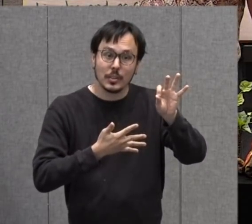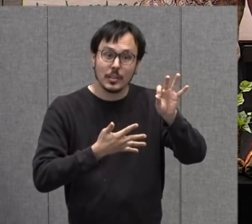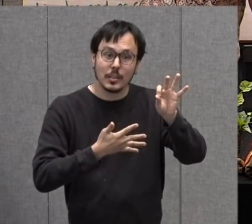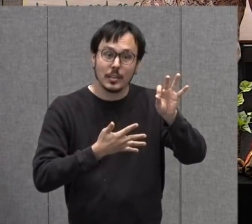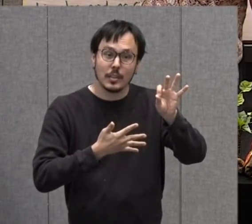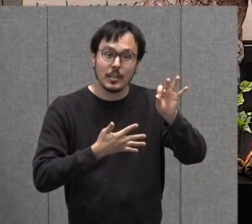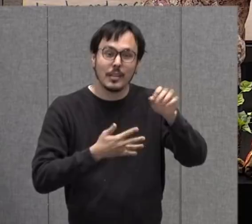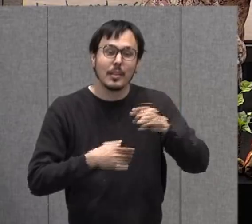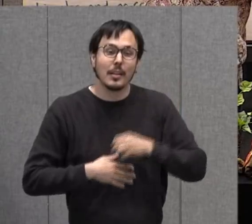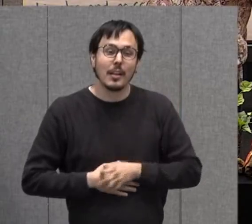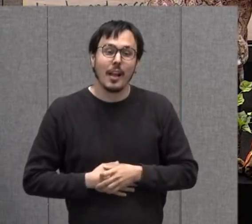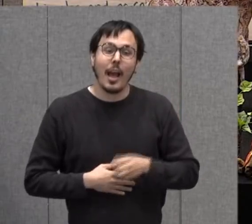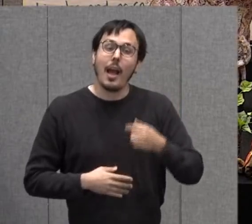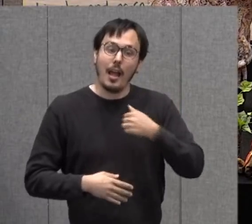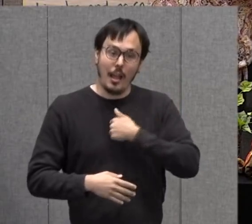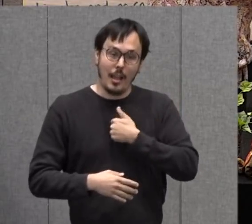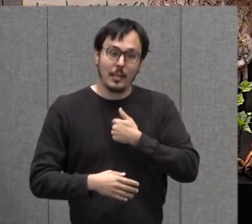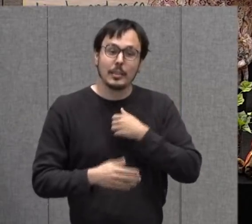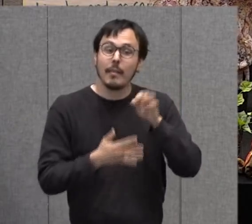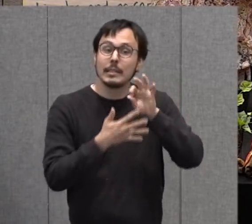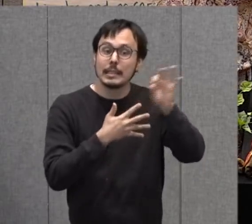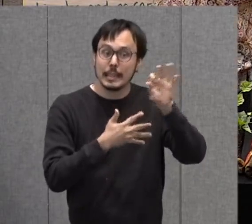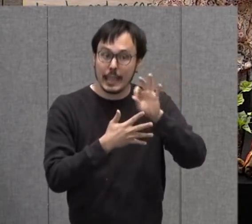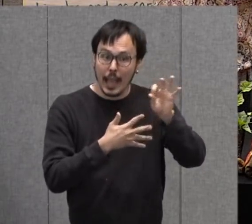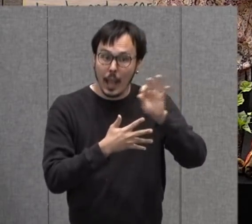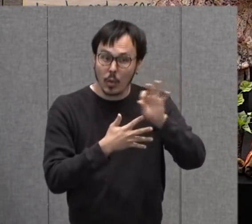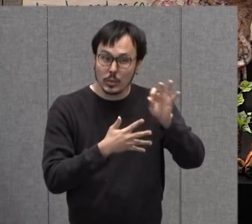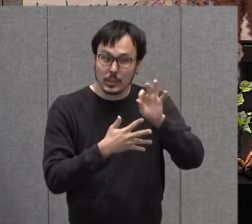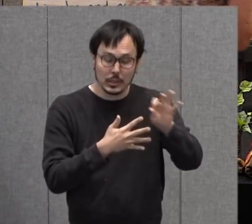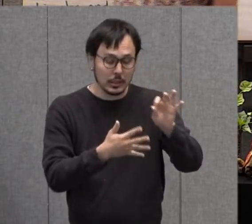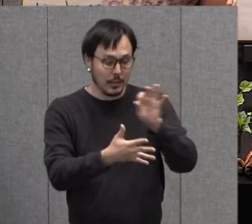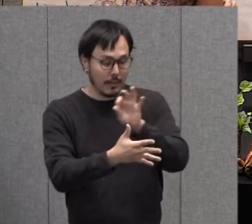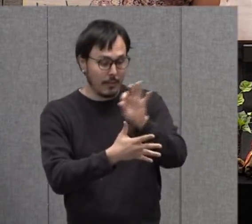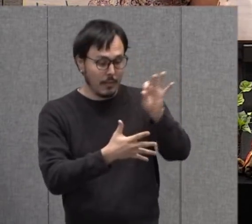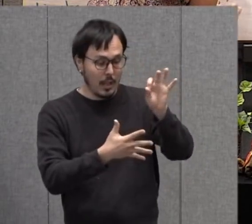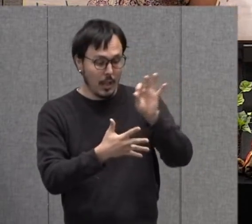count counted off to two.